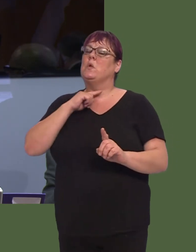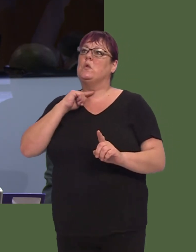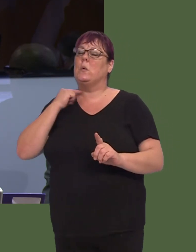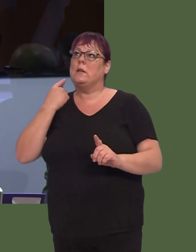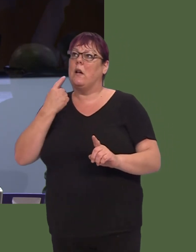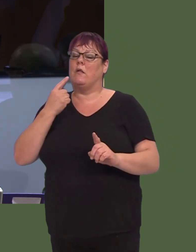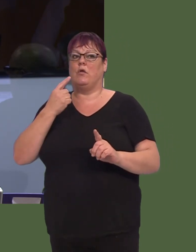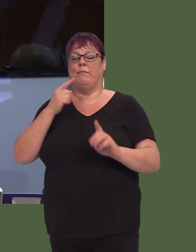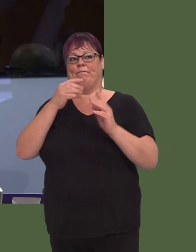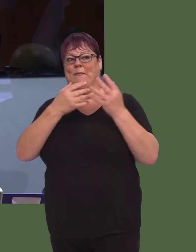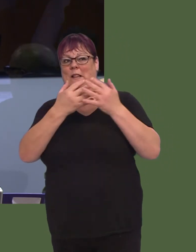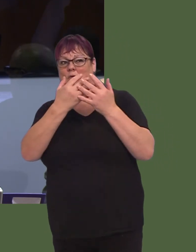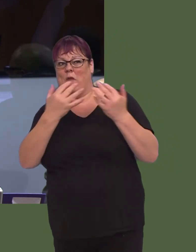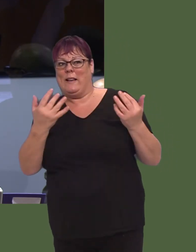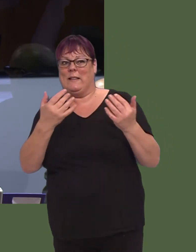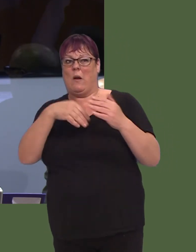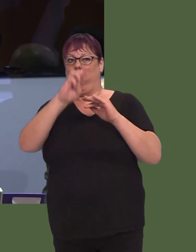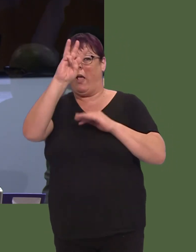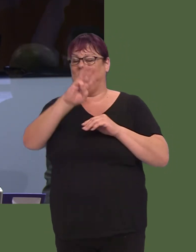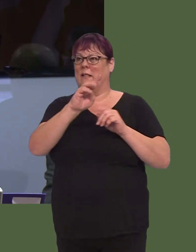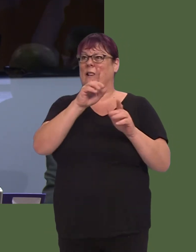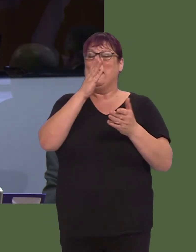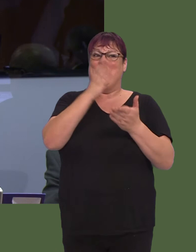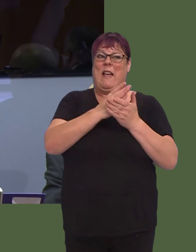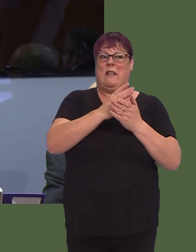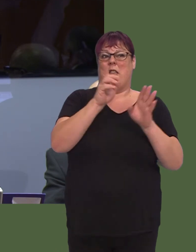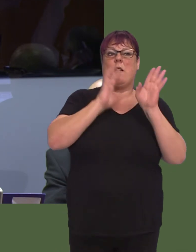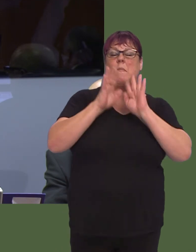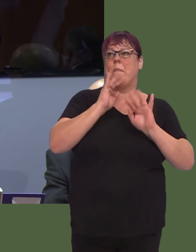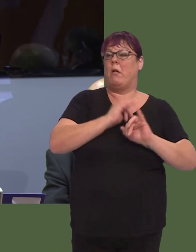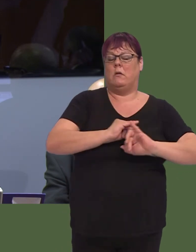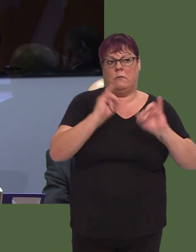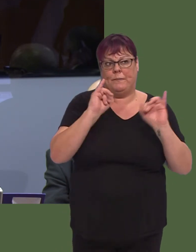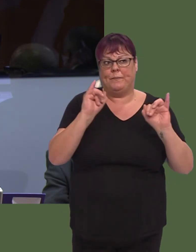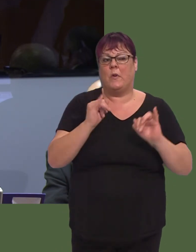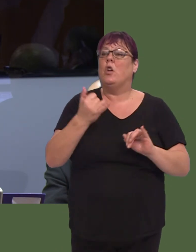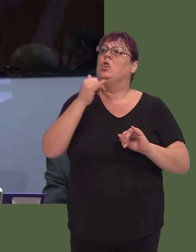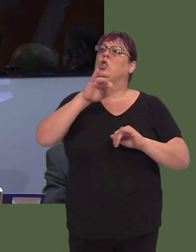However, suicide rates in Wales, and particularly amongst young people, are a very serious issue.